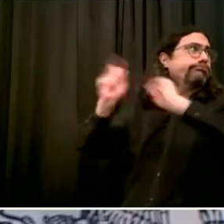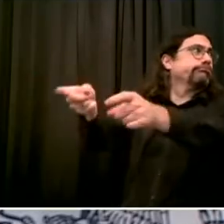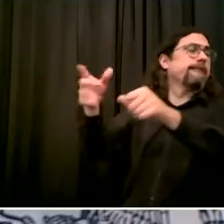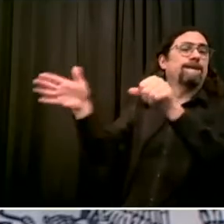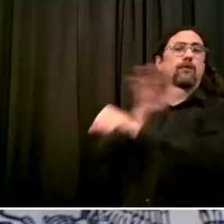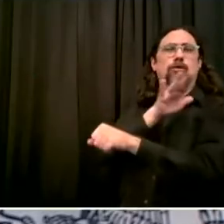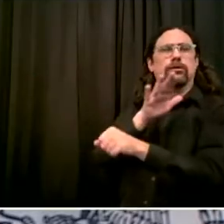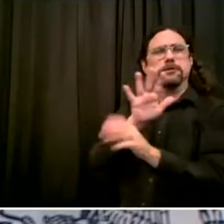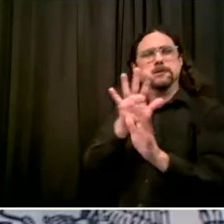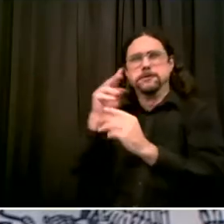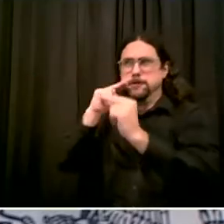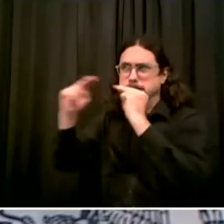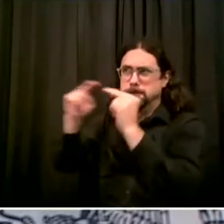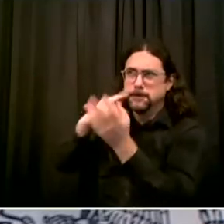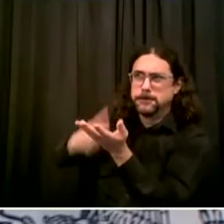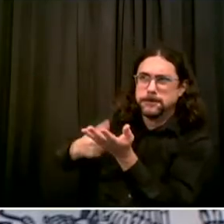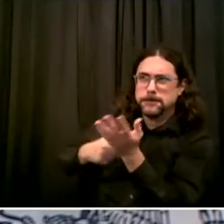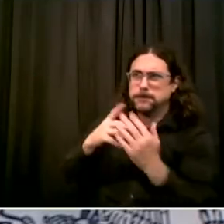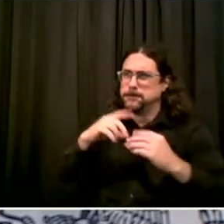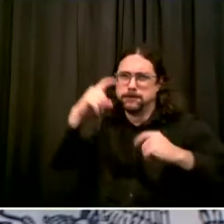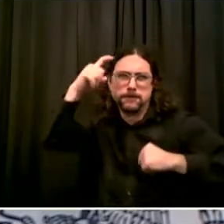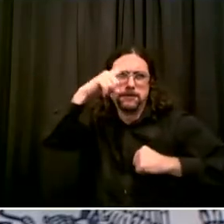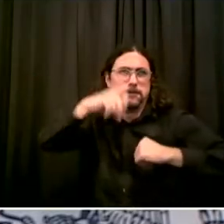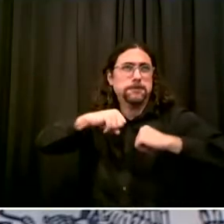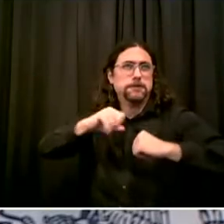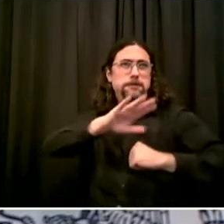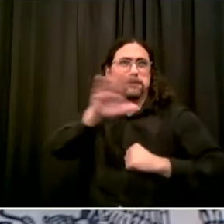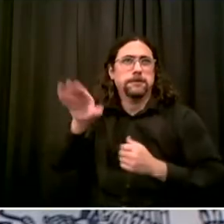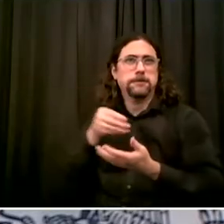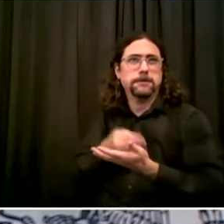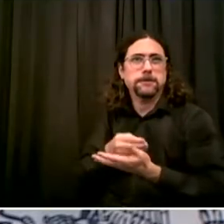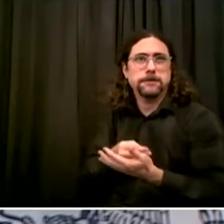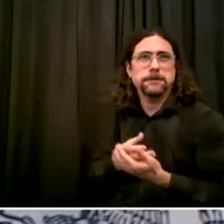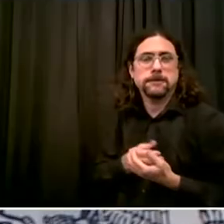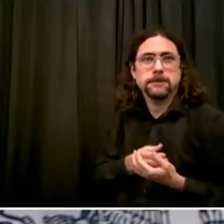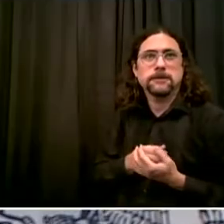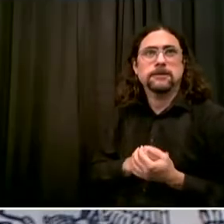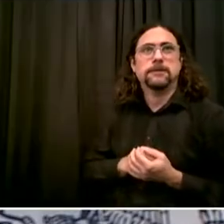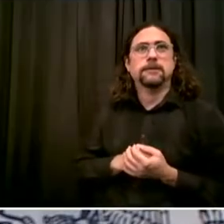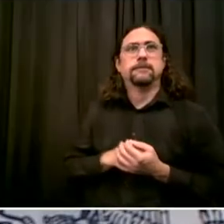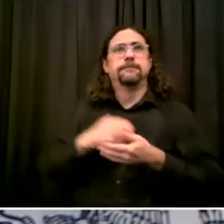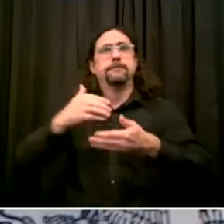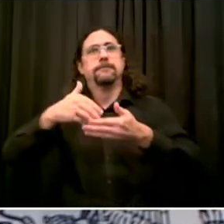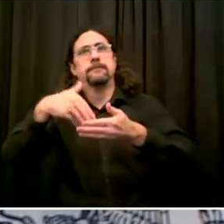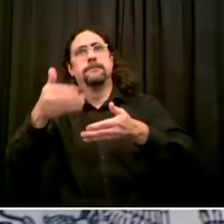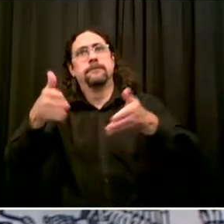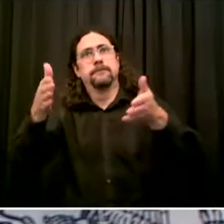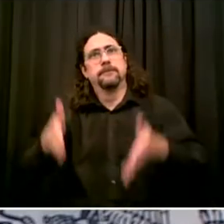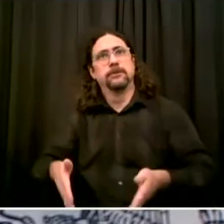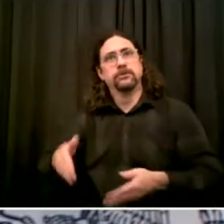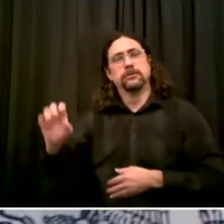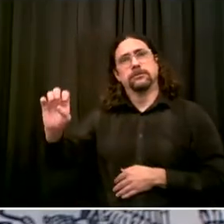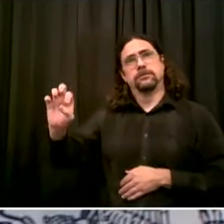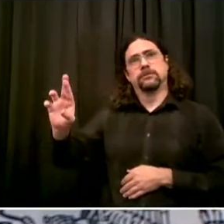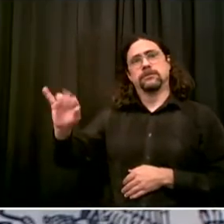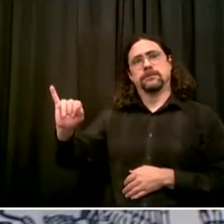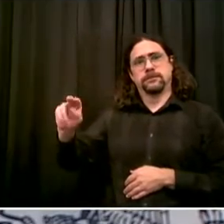FEWER KIDS ECBASEU E WHAVE TO DISTANCE WITHIN THOSE SCHOOL BUSES FOR